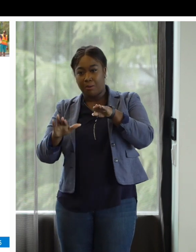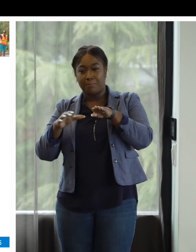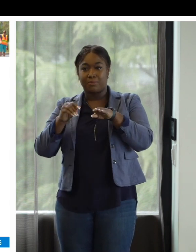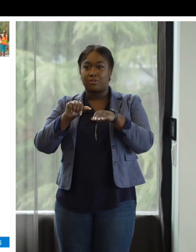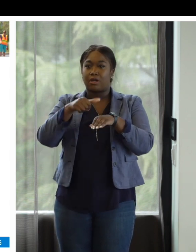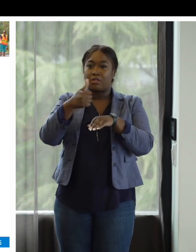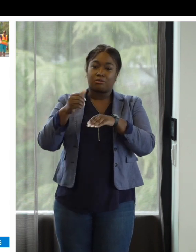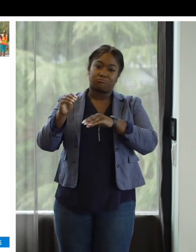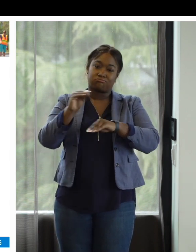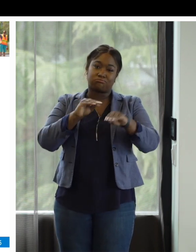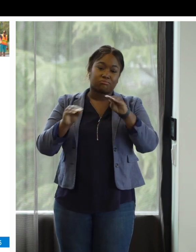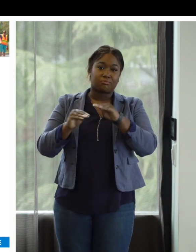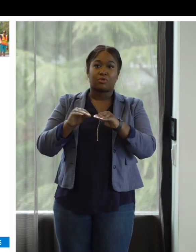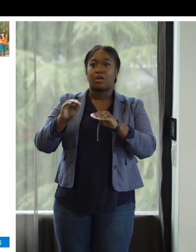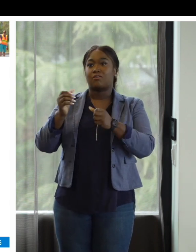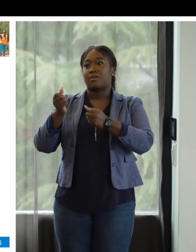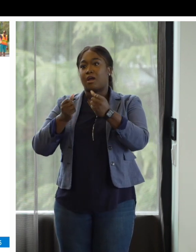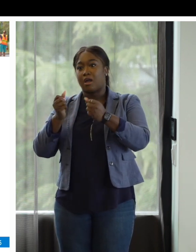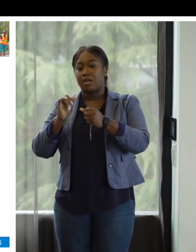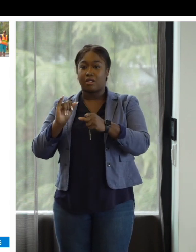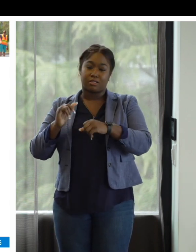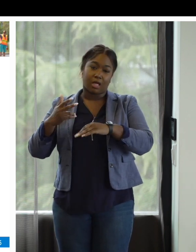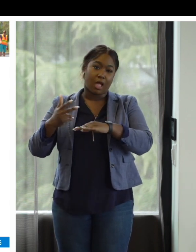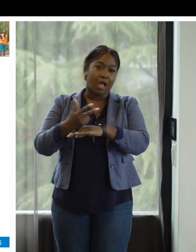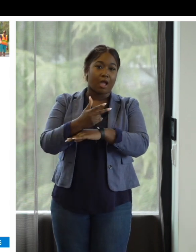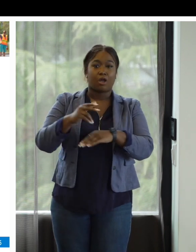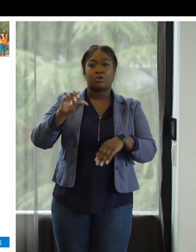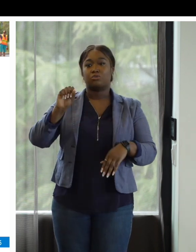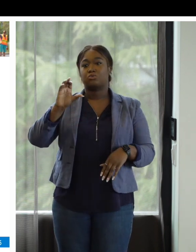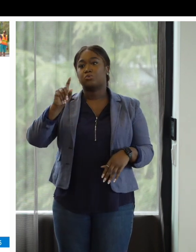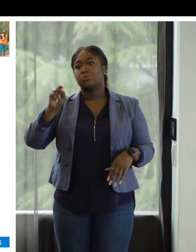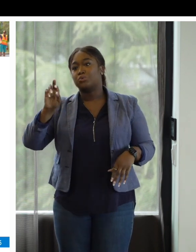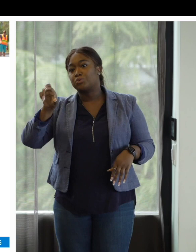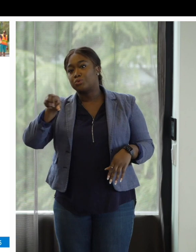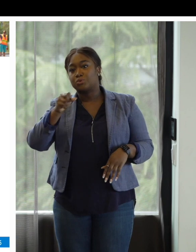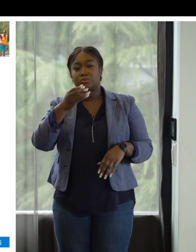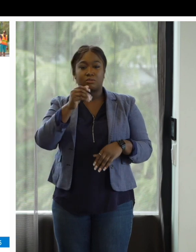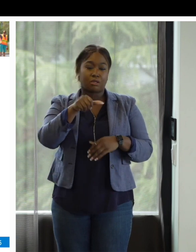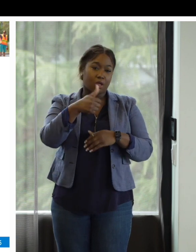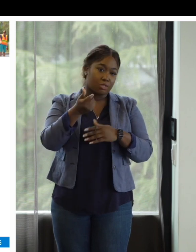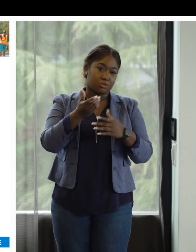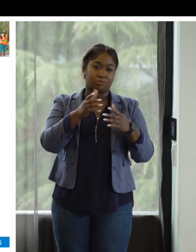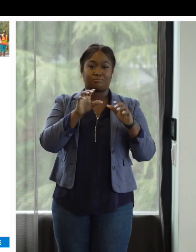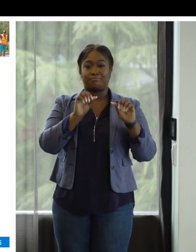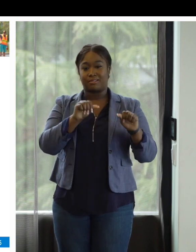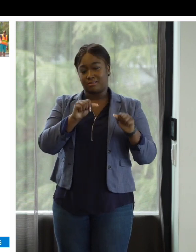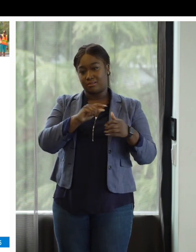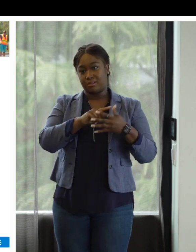bicycles bikes scooters E scooters. How does perhaps a